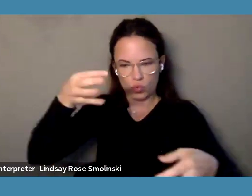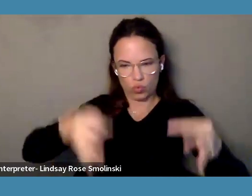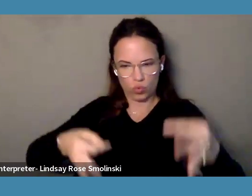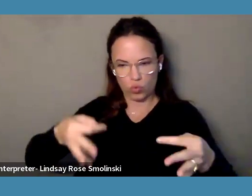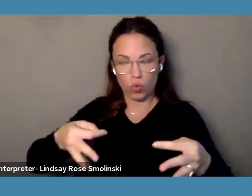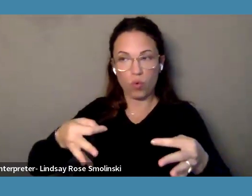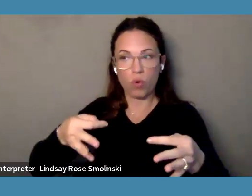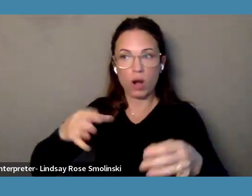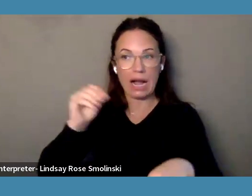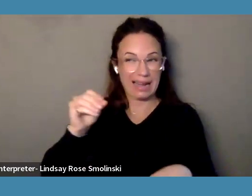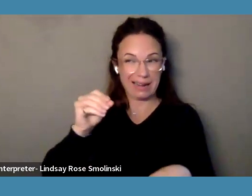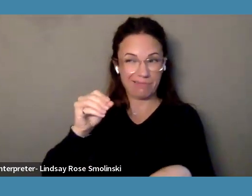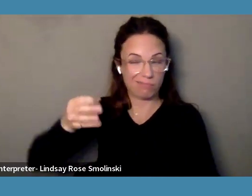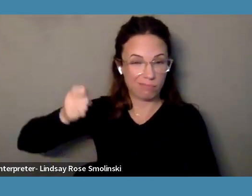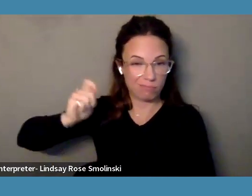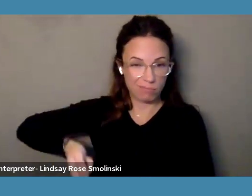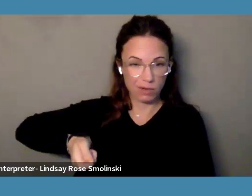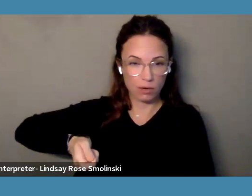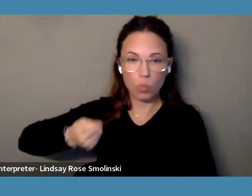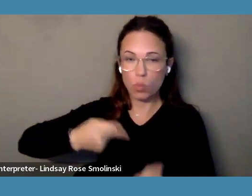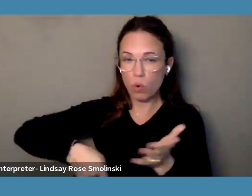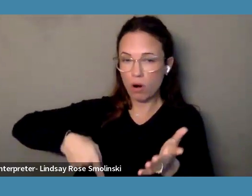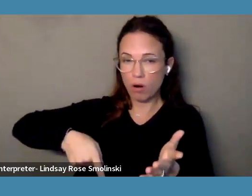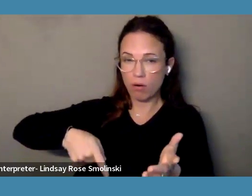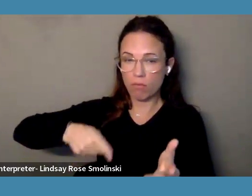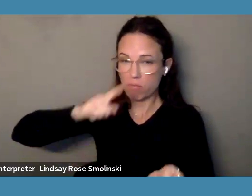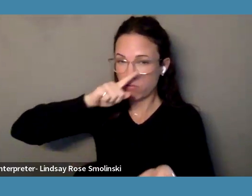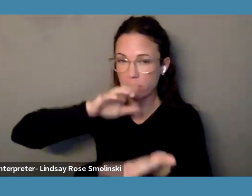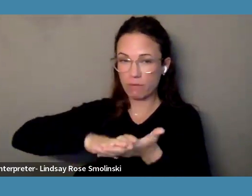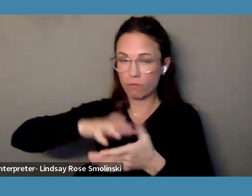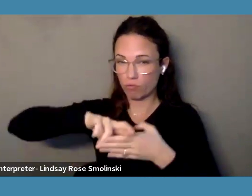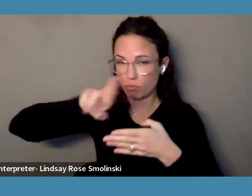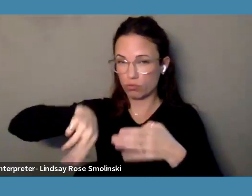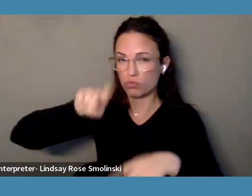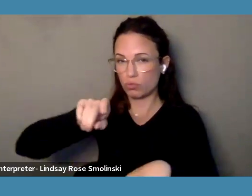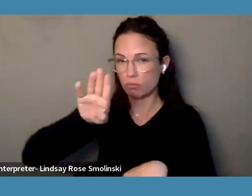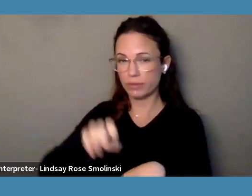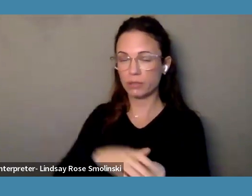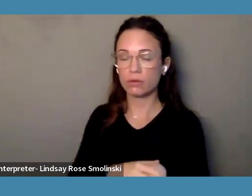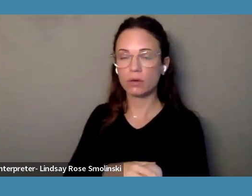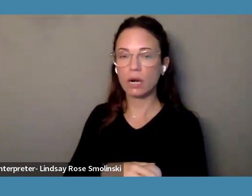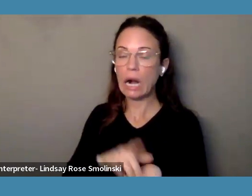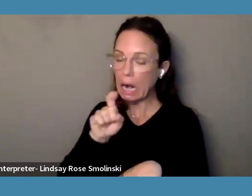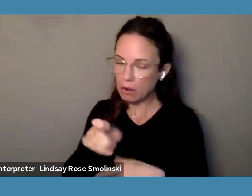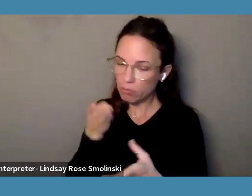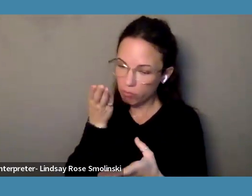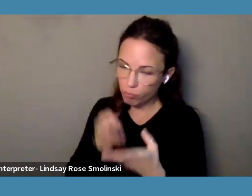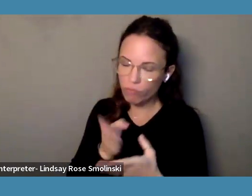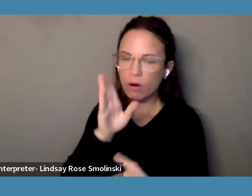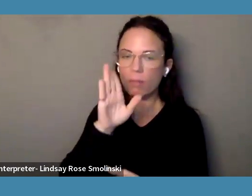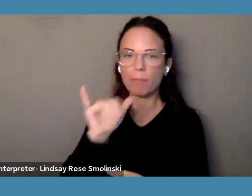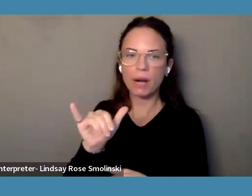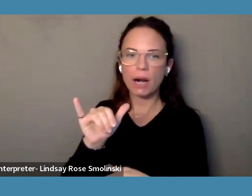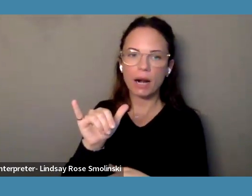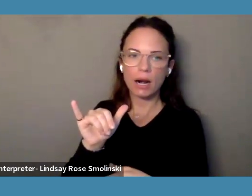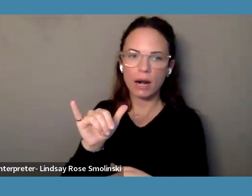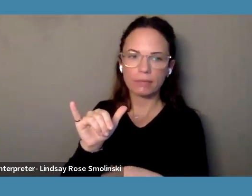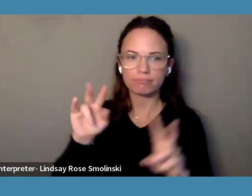what the party believes the outcome should be. And it must be proven by a preponderance of the evidence